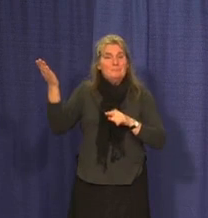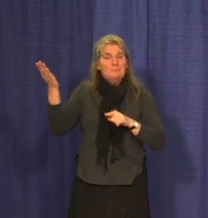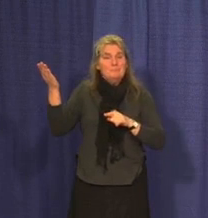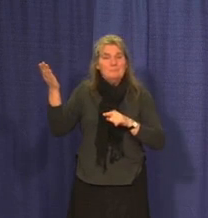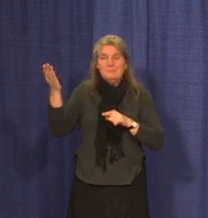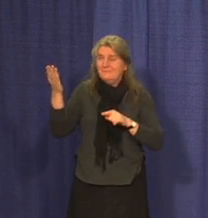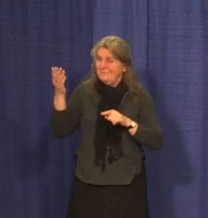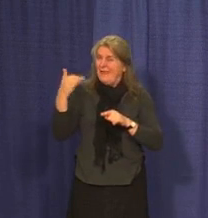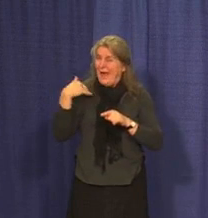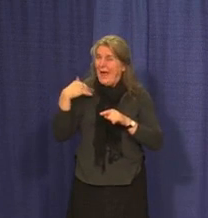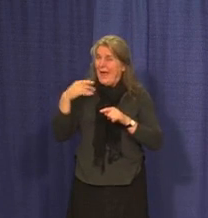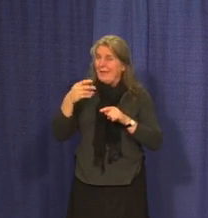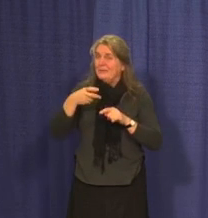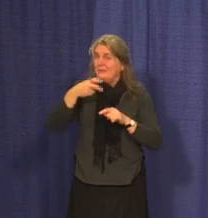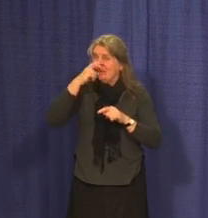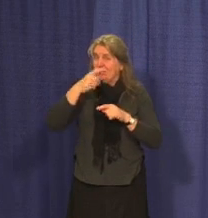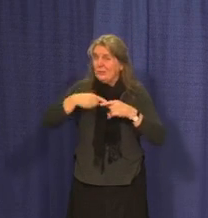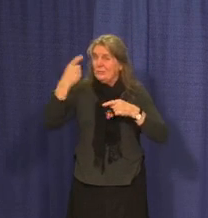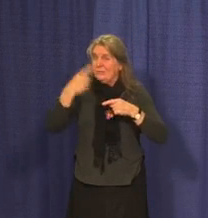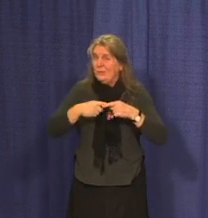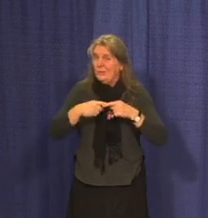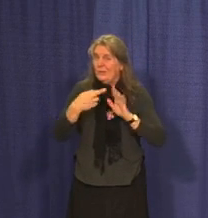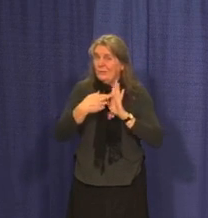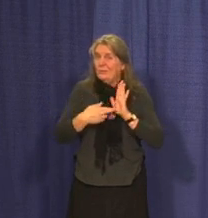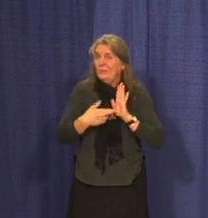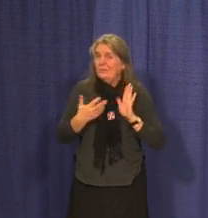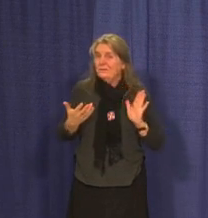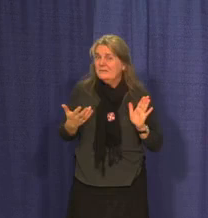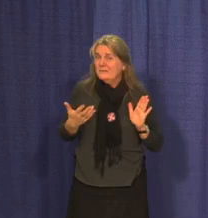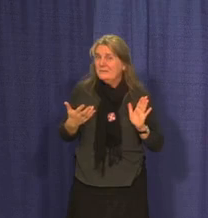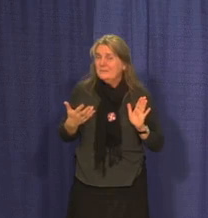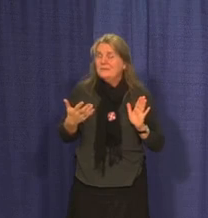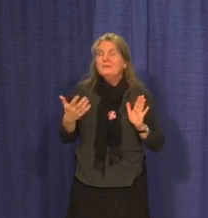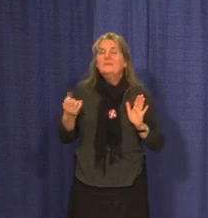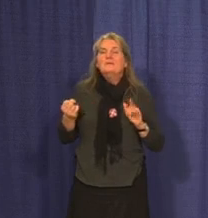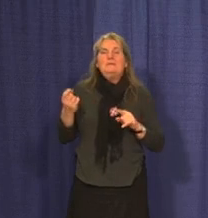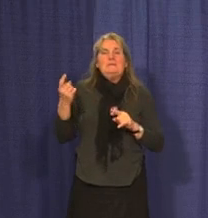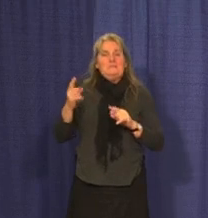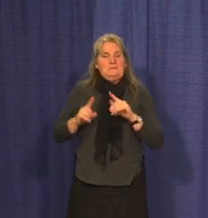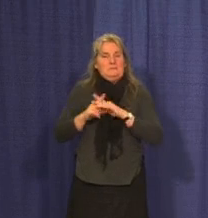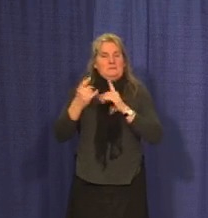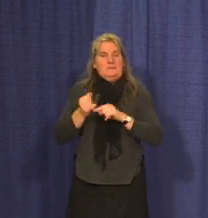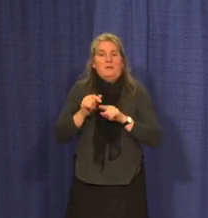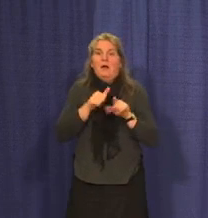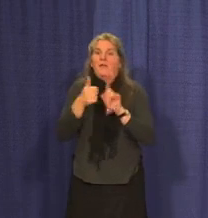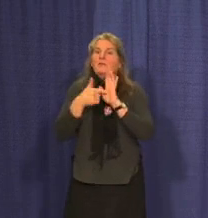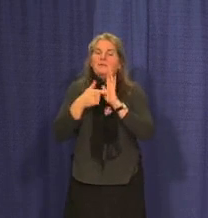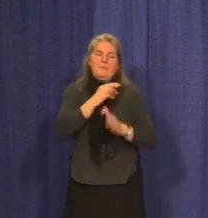Nunavut, they are seeing community spread in one community.